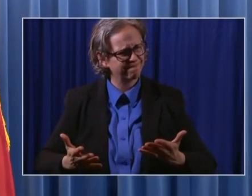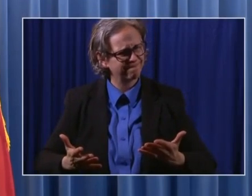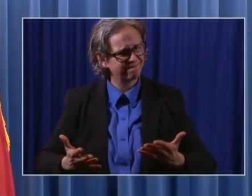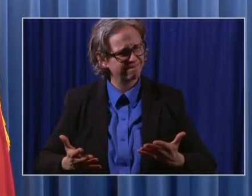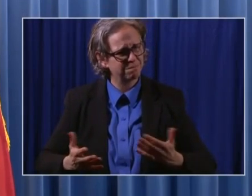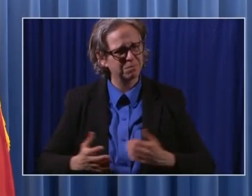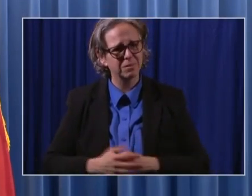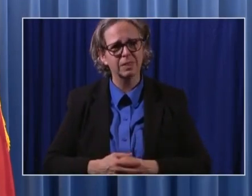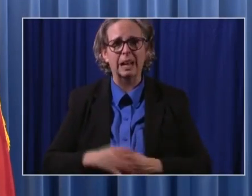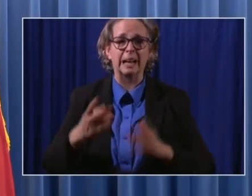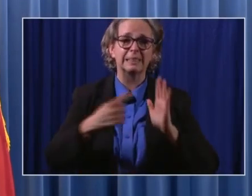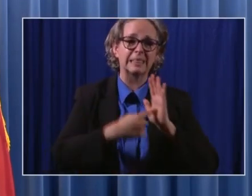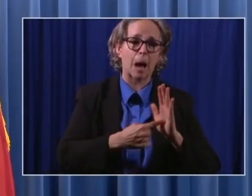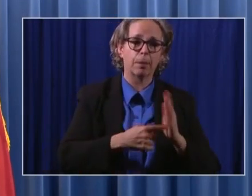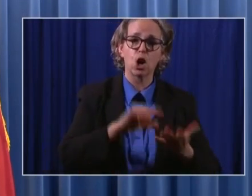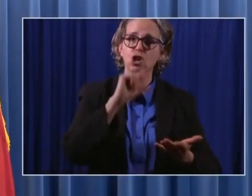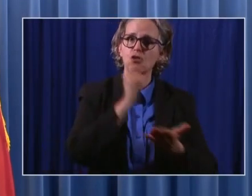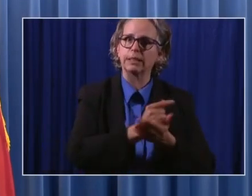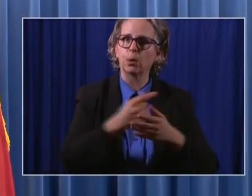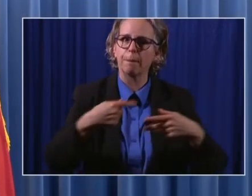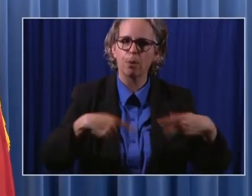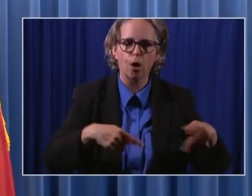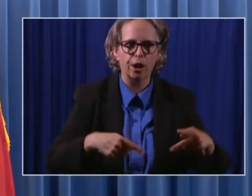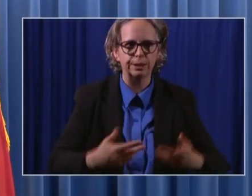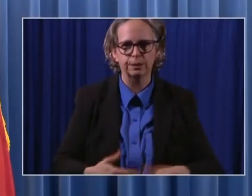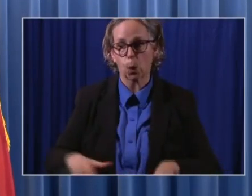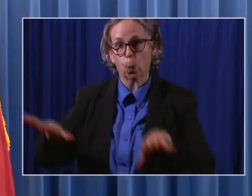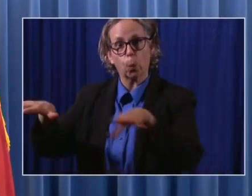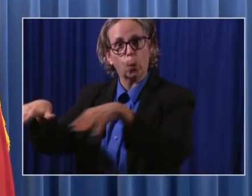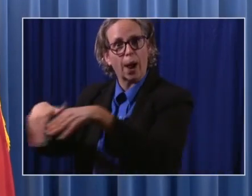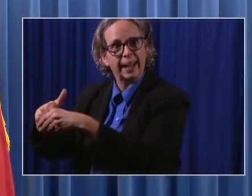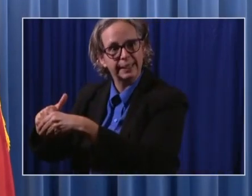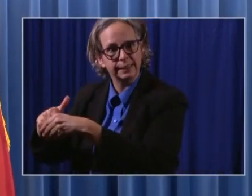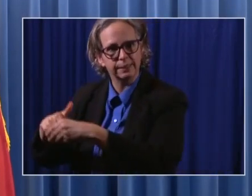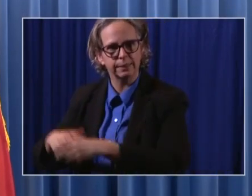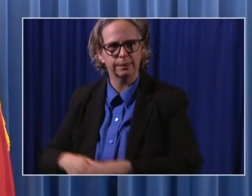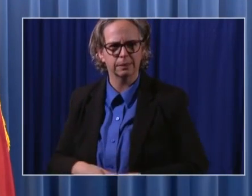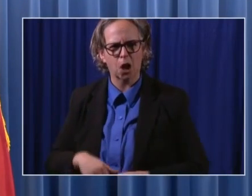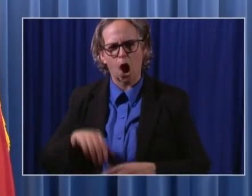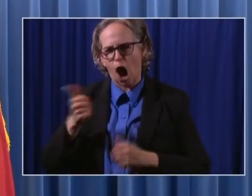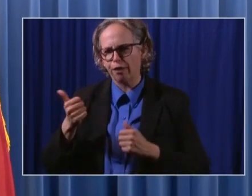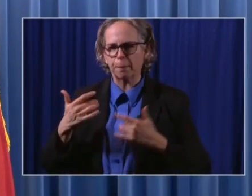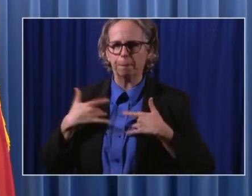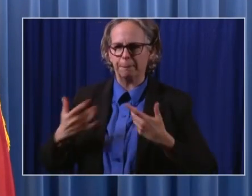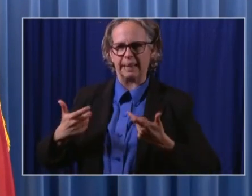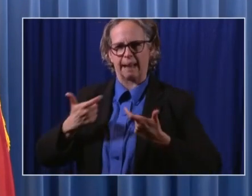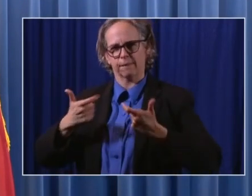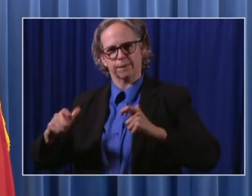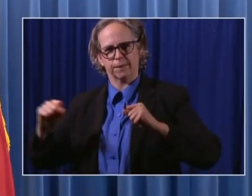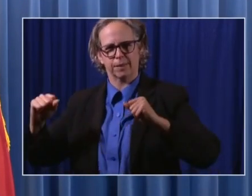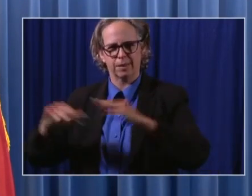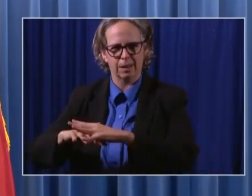CONGREGANT LIVING AREAS SUCH AS NURSING HOMES OR FROM TESTING EVENTS, BUT HAVE BEEN TRACED TO